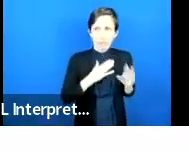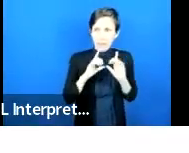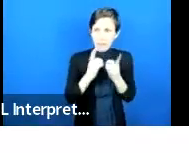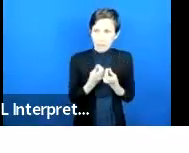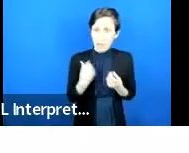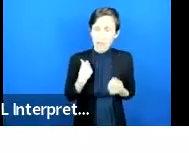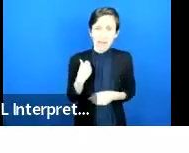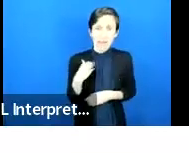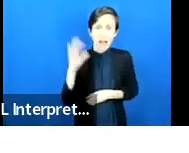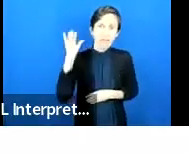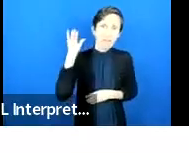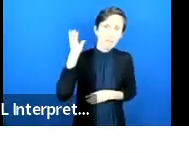It was almost like a marriage proposal